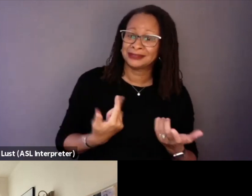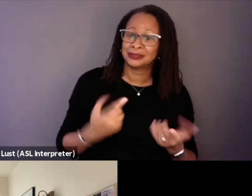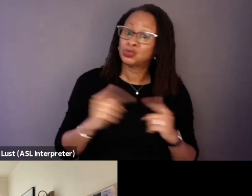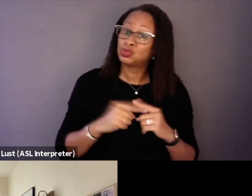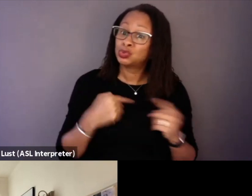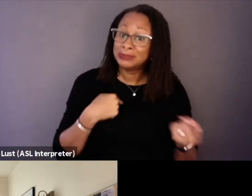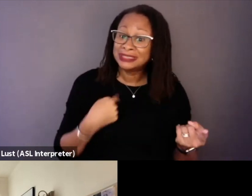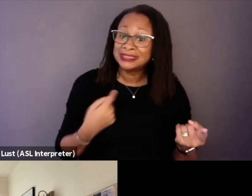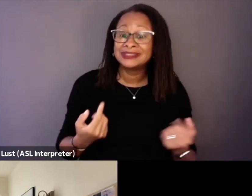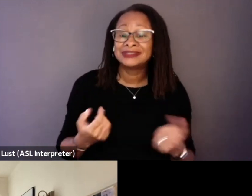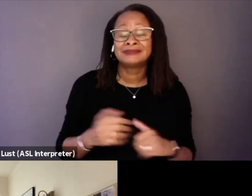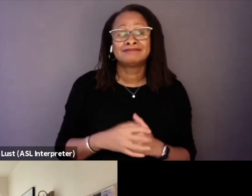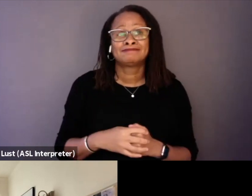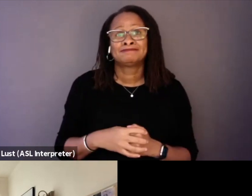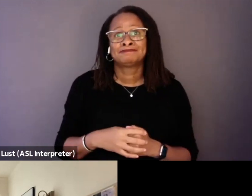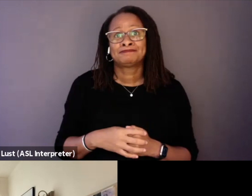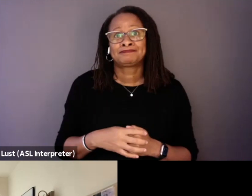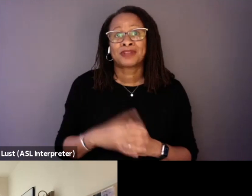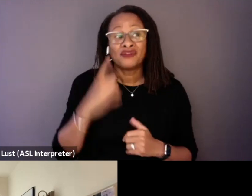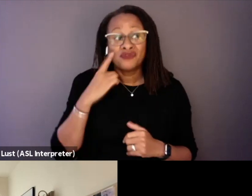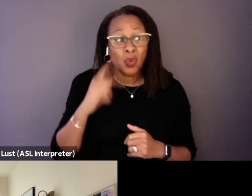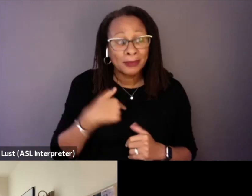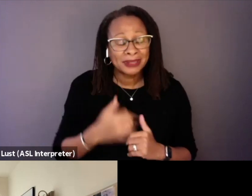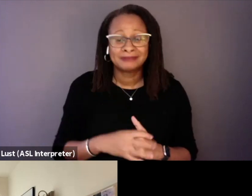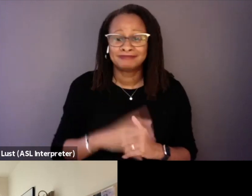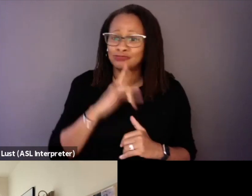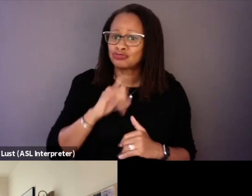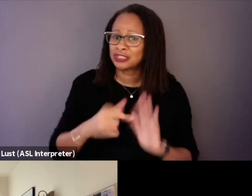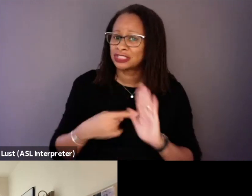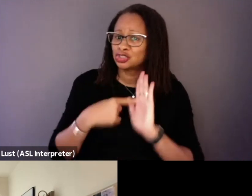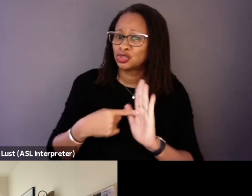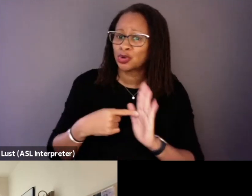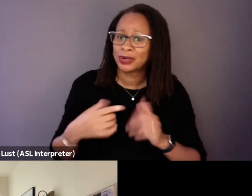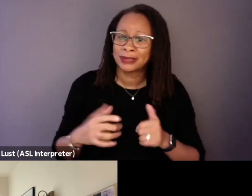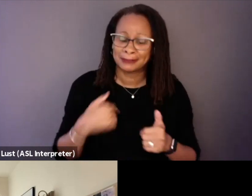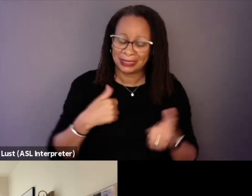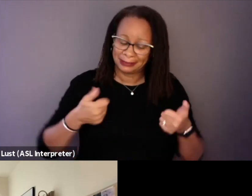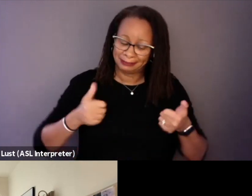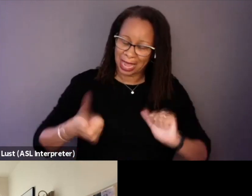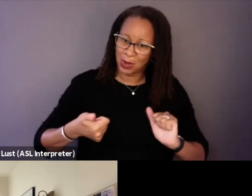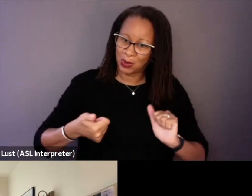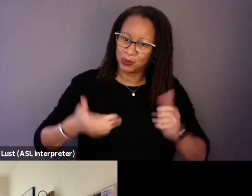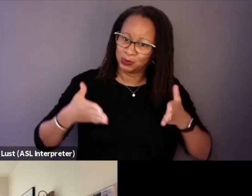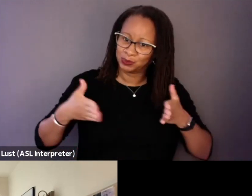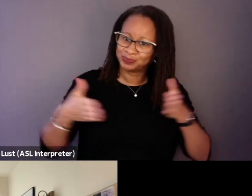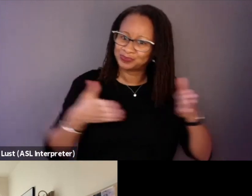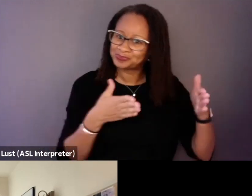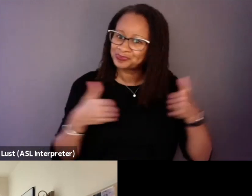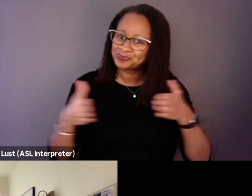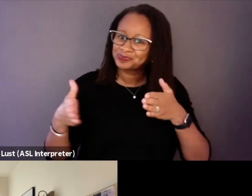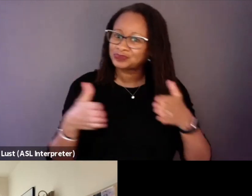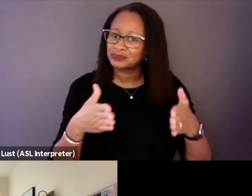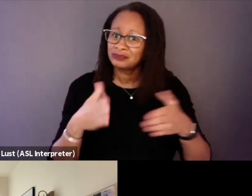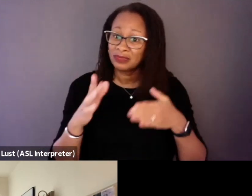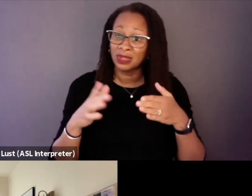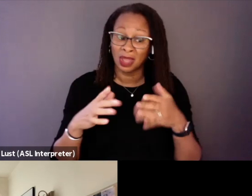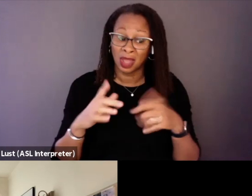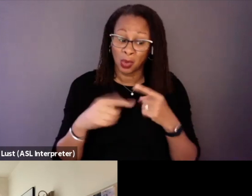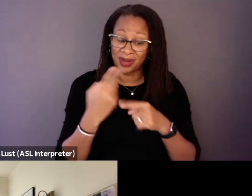It was really showing me the way when I felt lost completely.